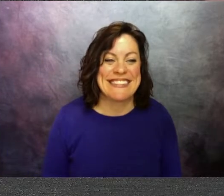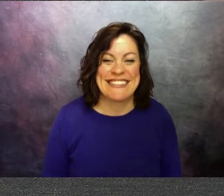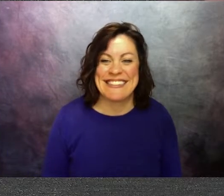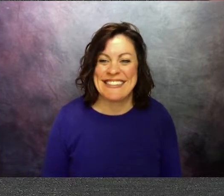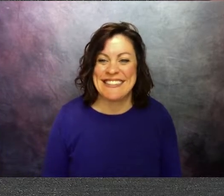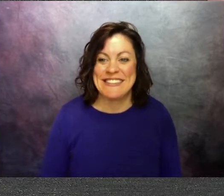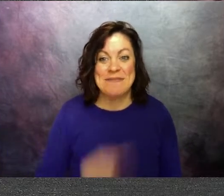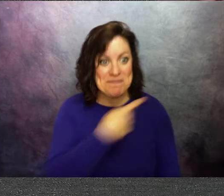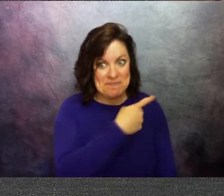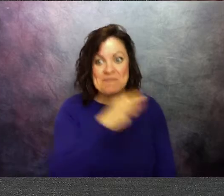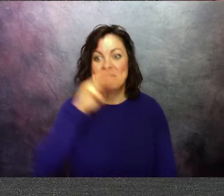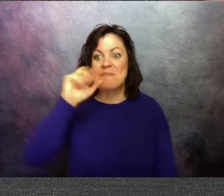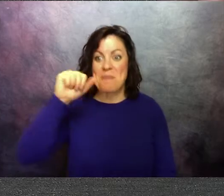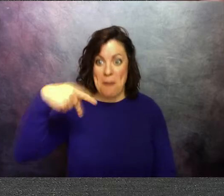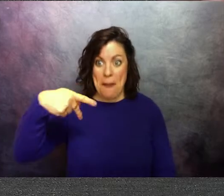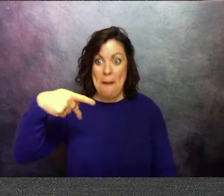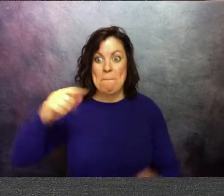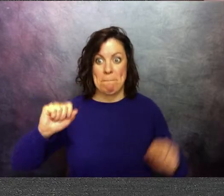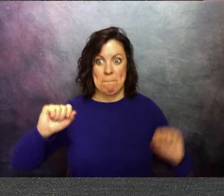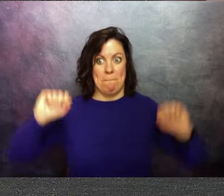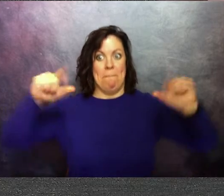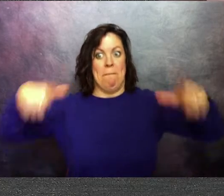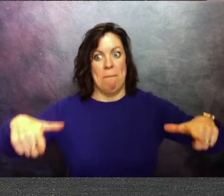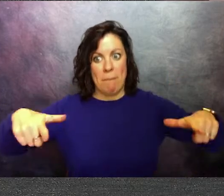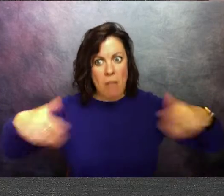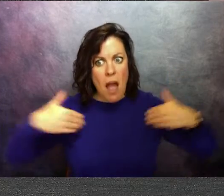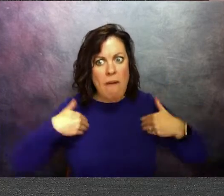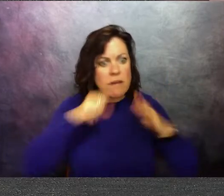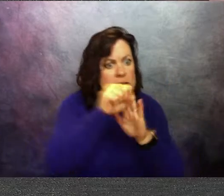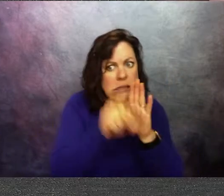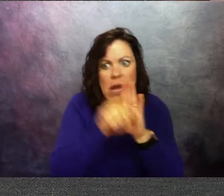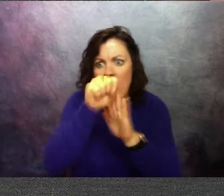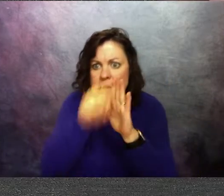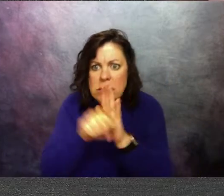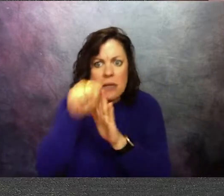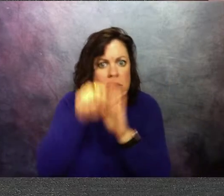And on a map, they make all of the states a lot of times a different